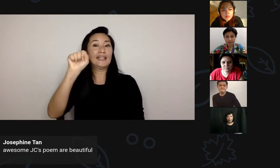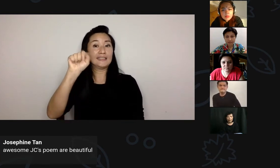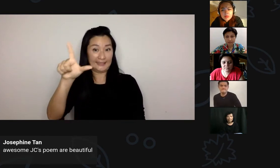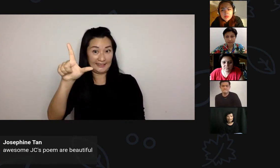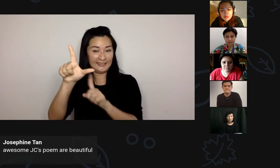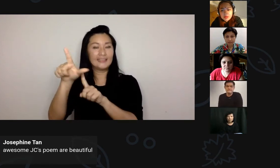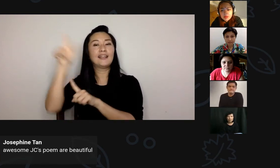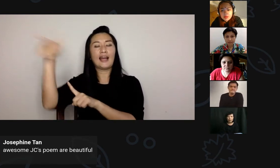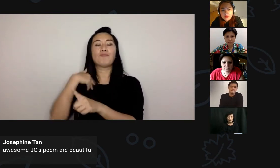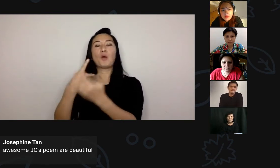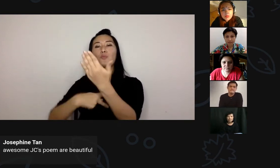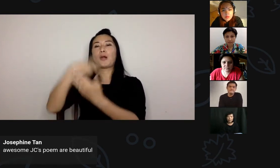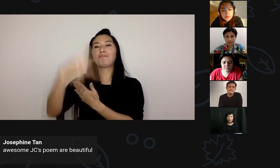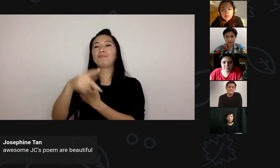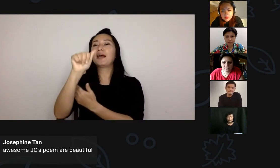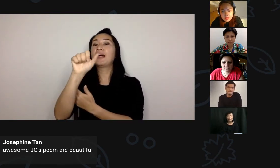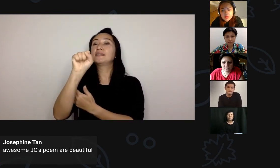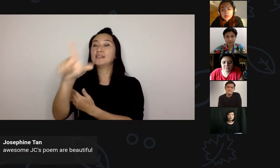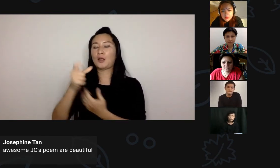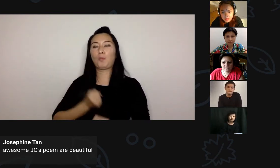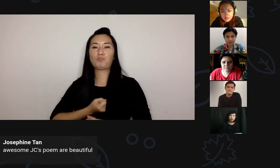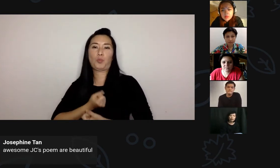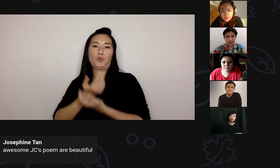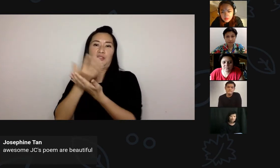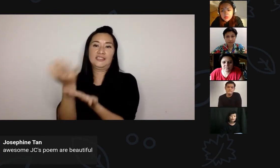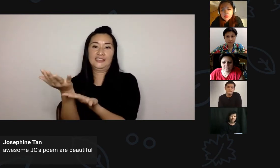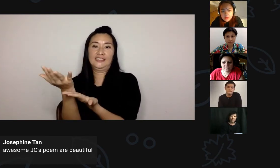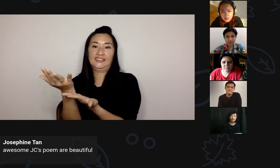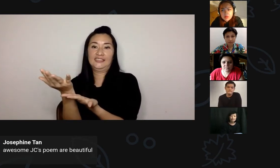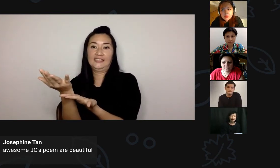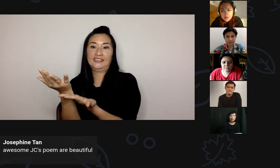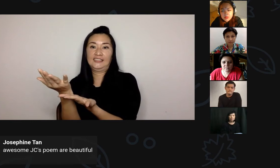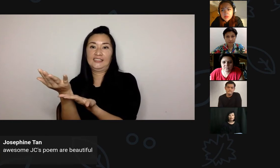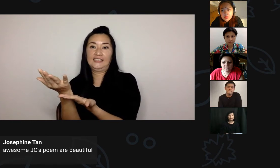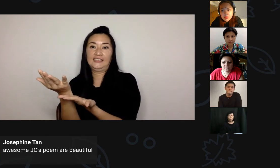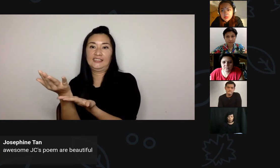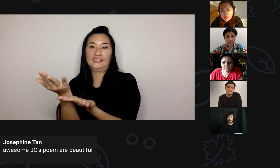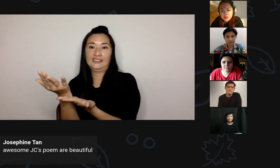and there was an ASL, there was a school that teach ASL poem